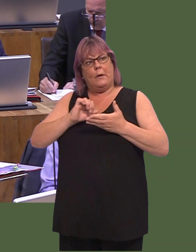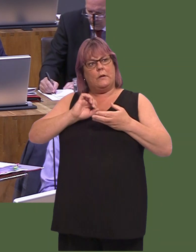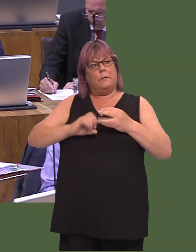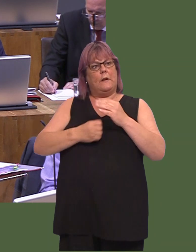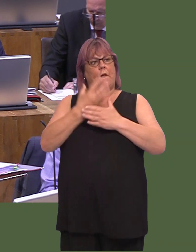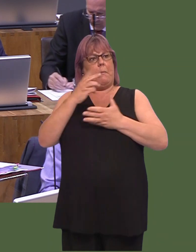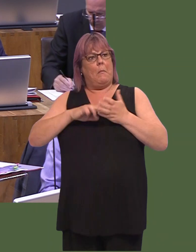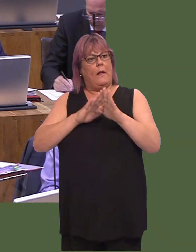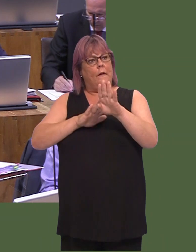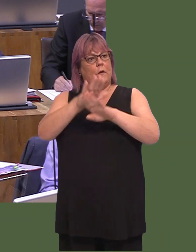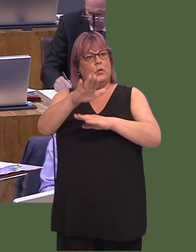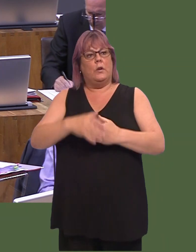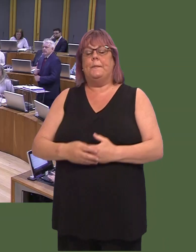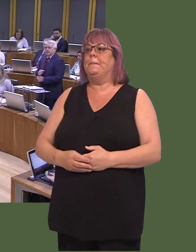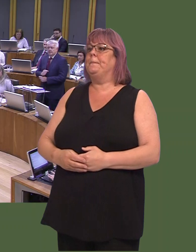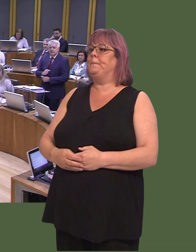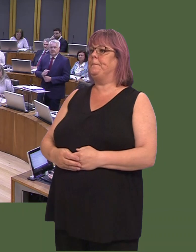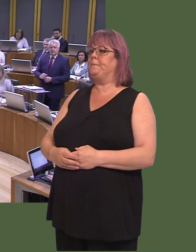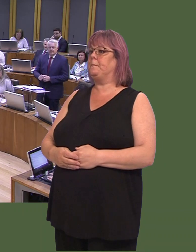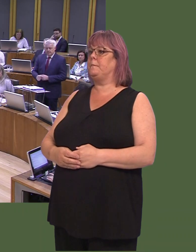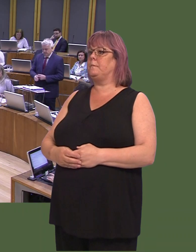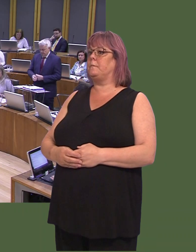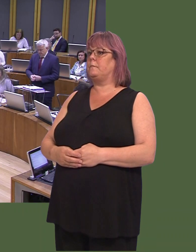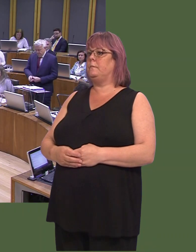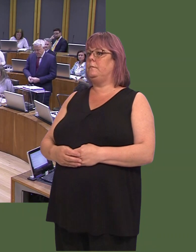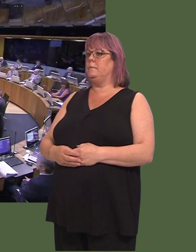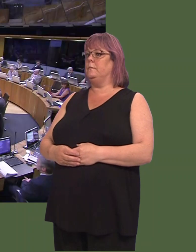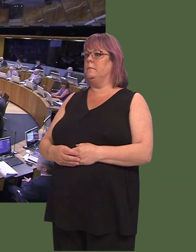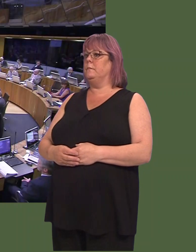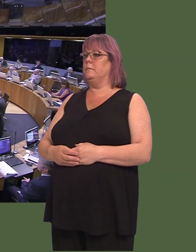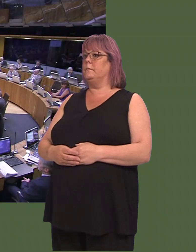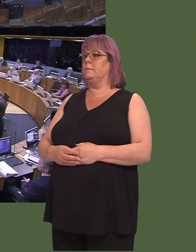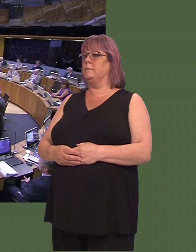over the next few years. Y Llywydd / The Llywydd: Finally, Mark Isherwood. Mark Isherwood AM: Diolch, Lywydd.